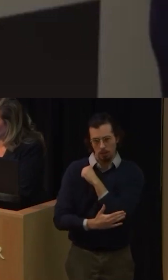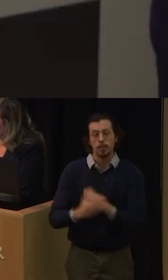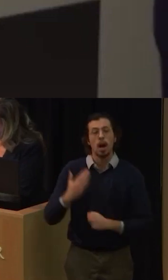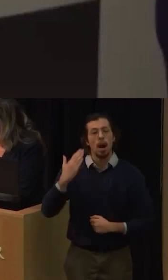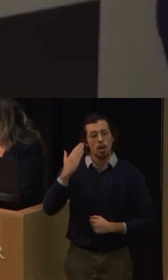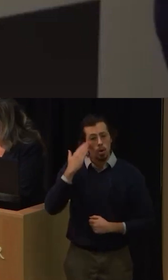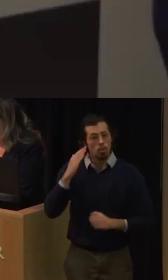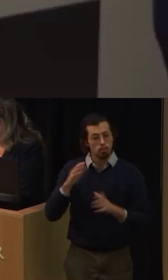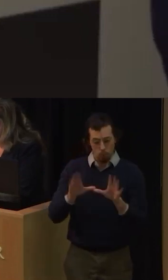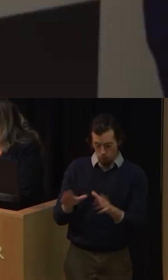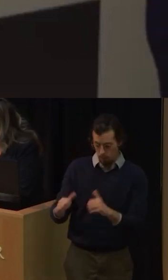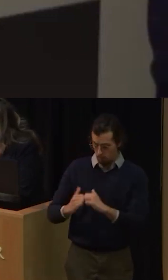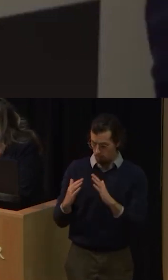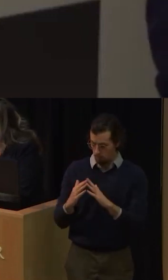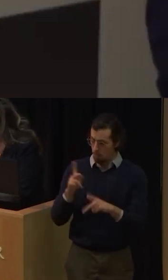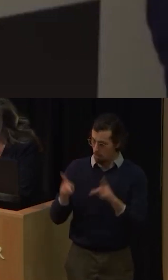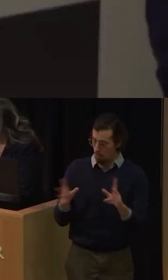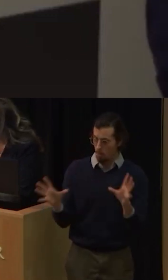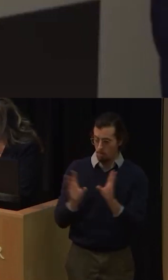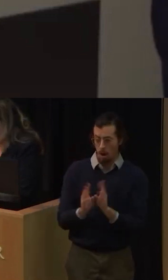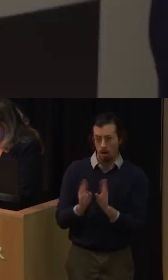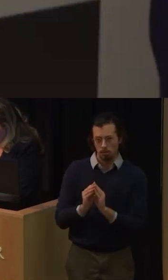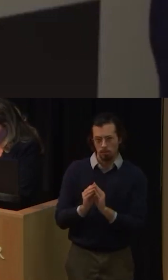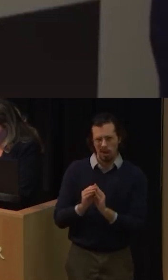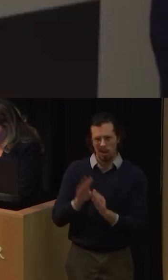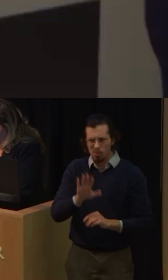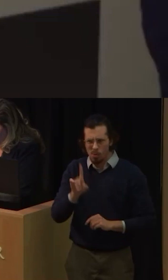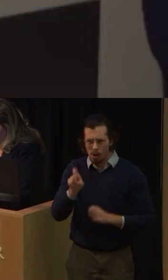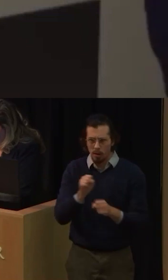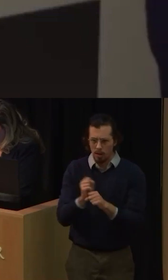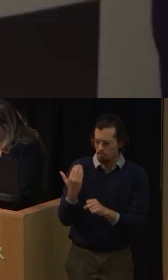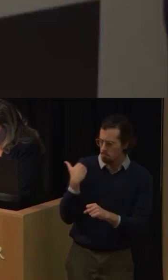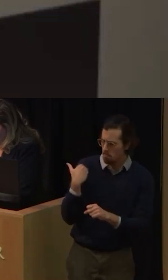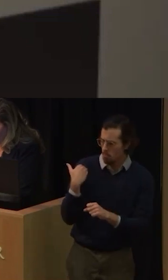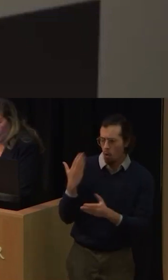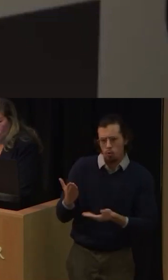and over a year ago, recommendations came out. I'm wondering,